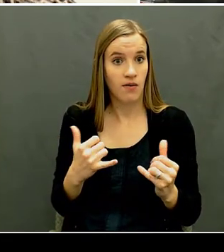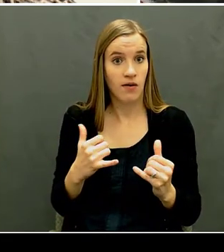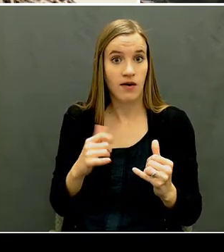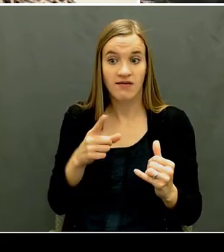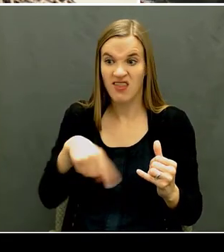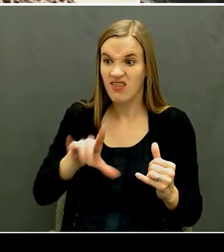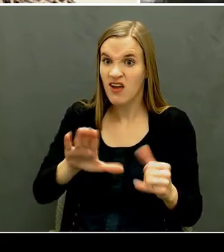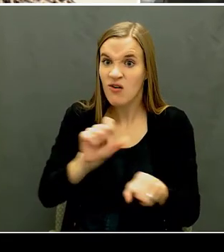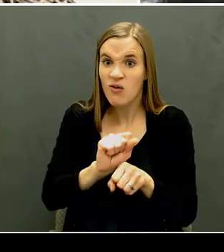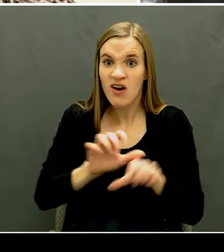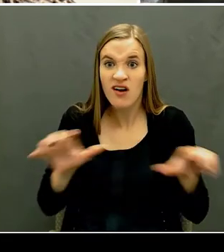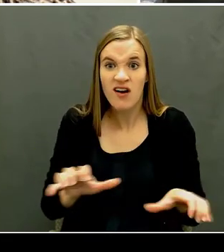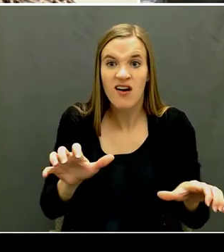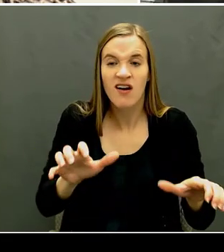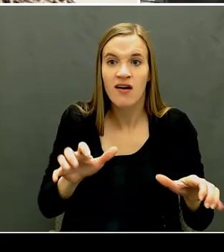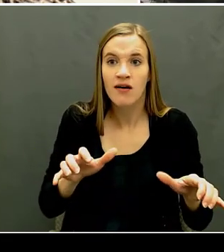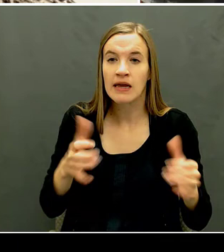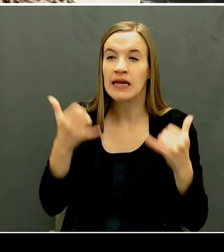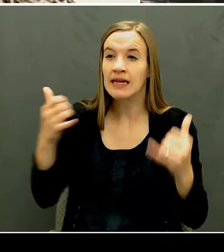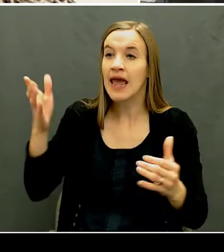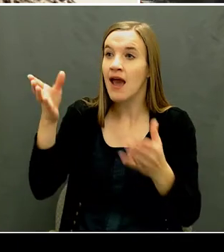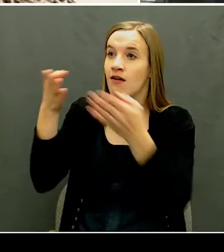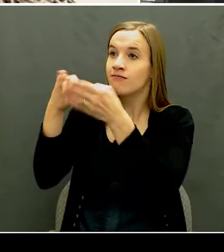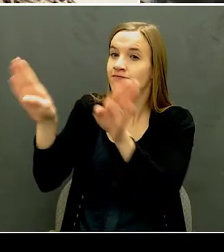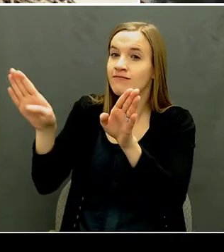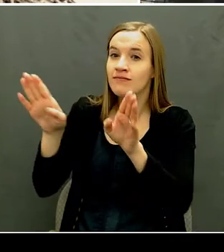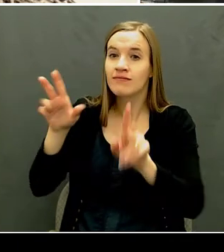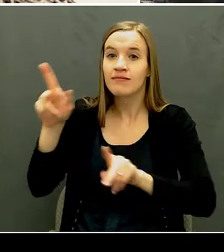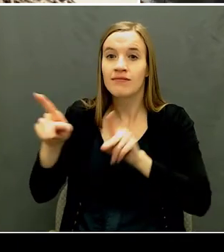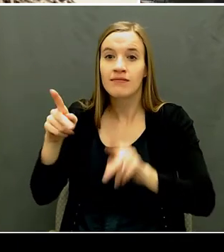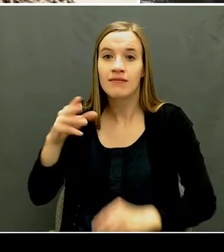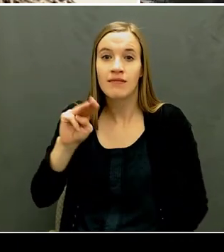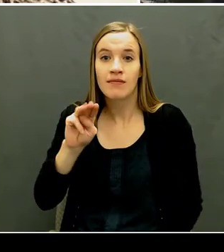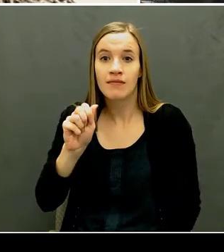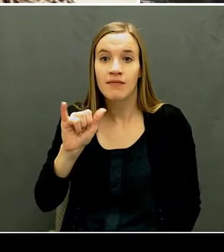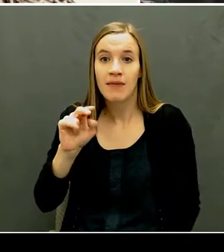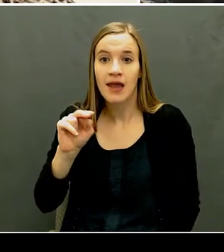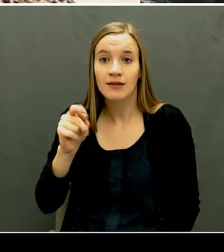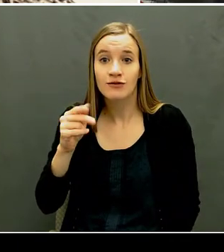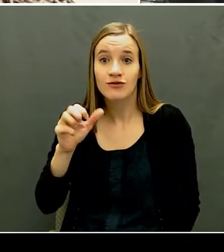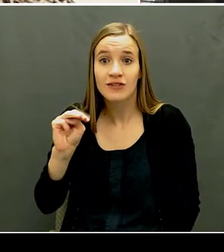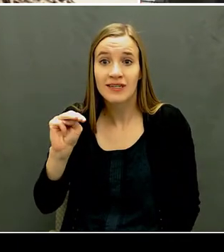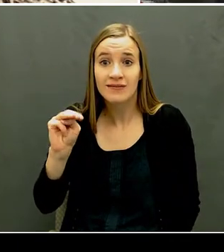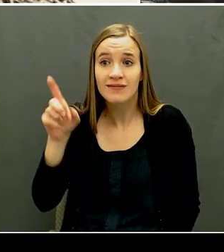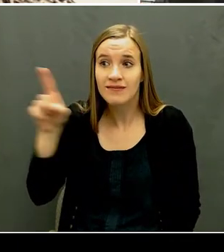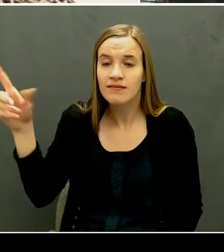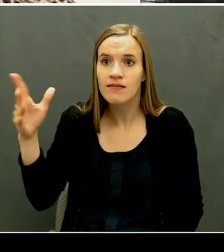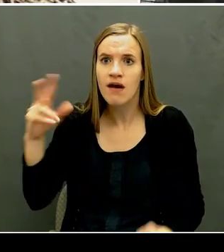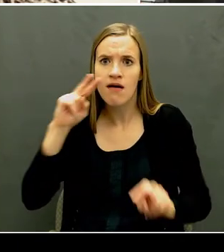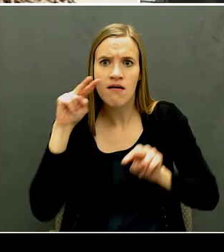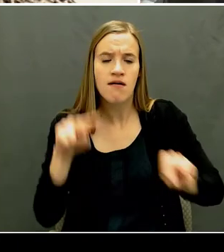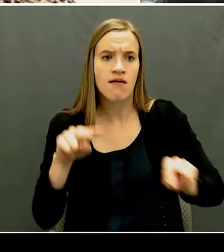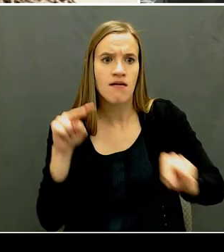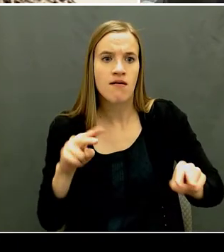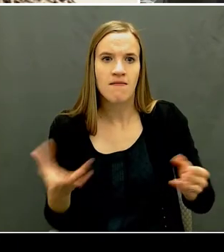university. I've really, I've seen that. And what's interesting is some of the content produced